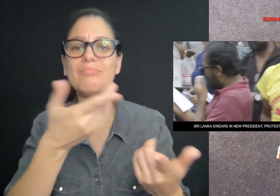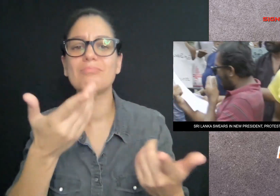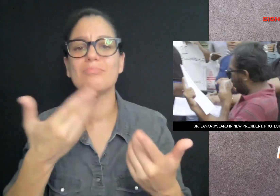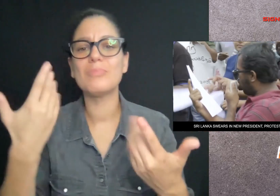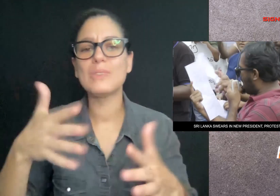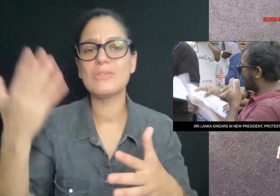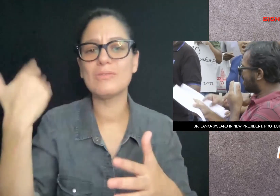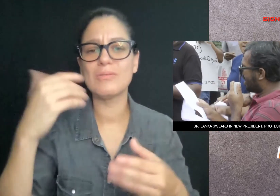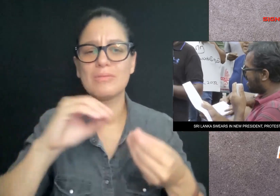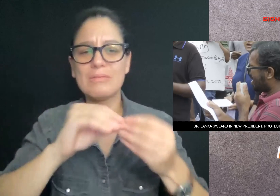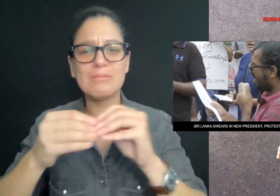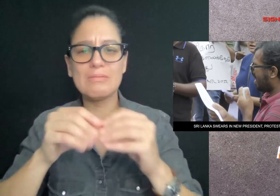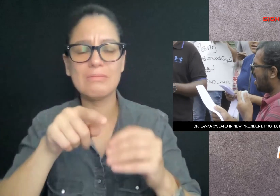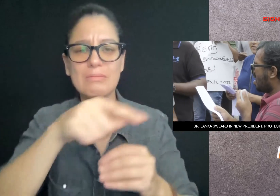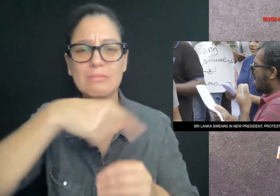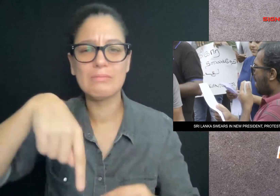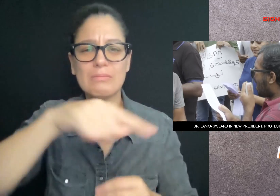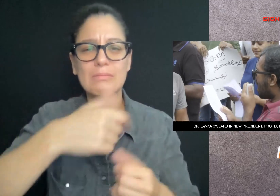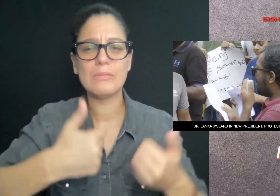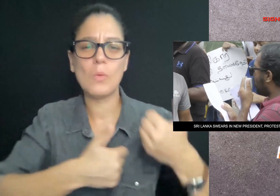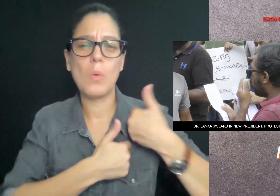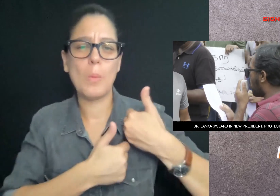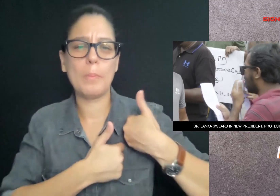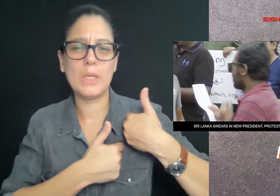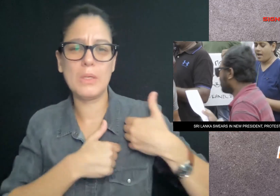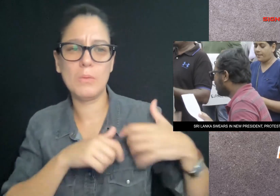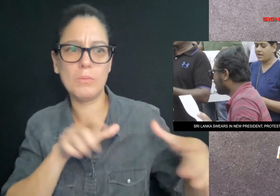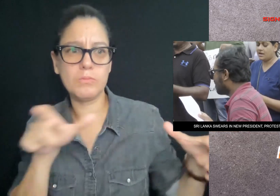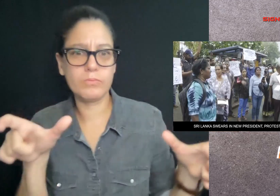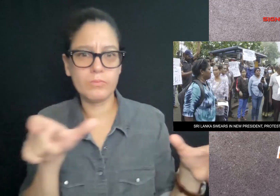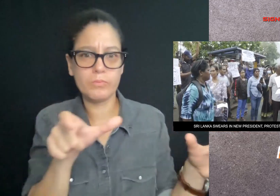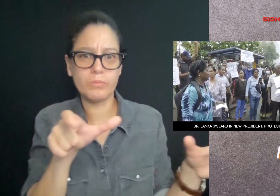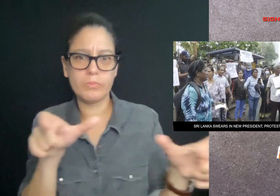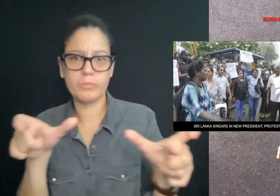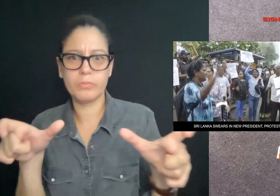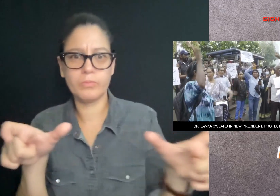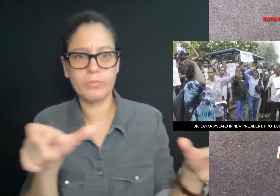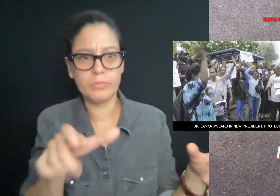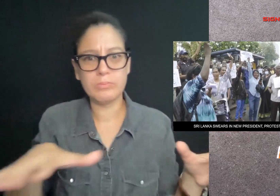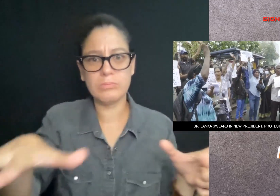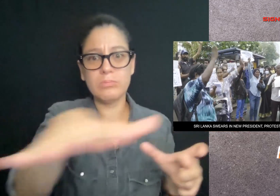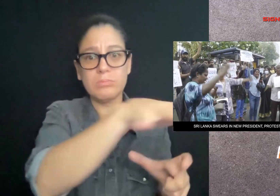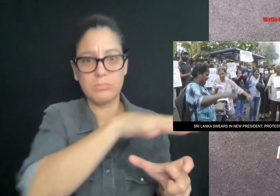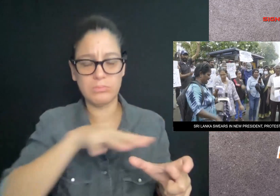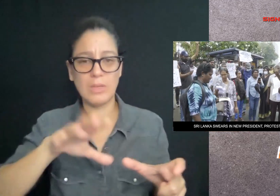the president's first order after being sworn in was calling on armed forces to maintain